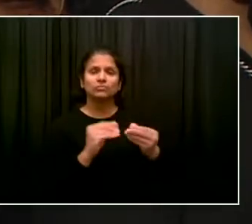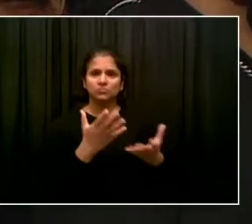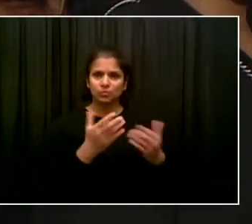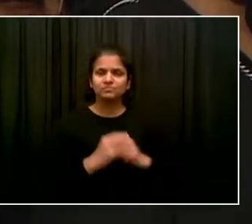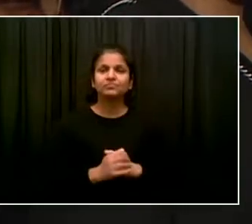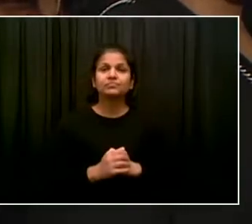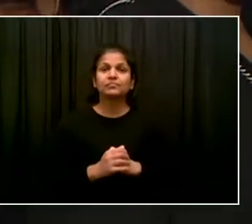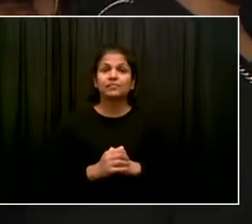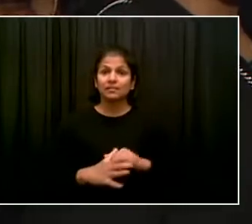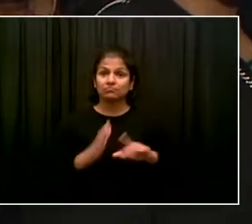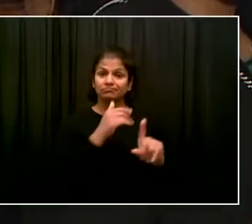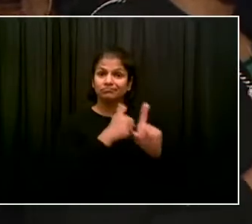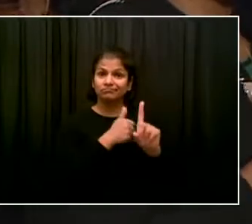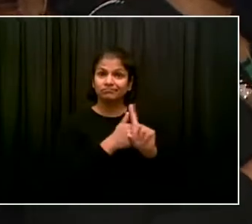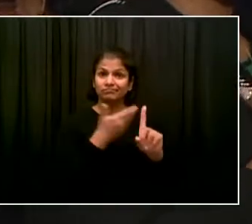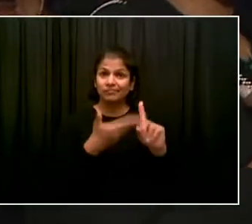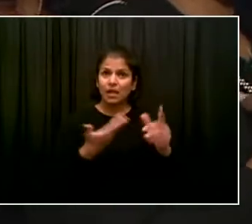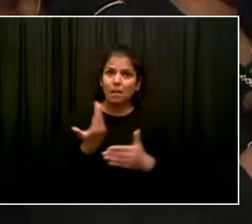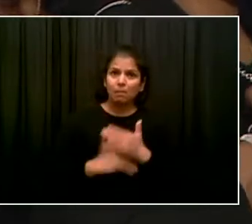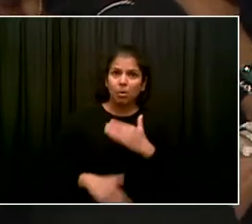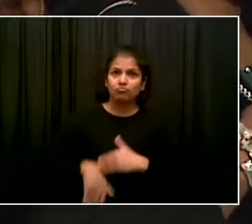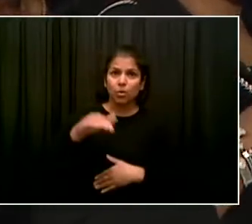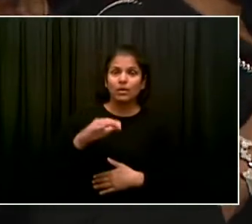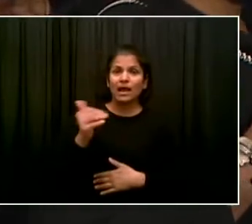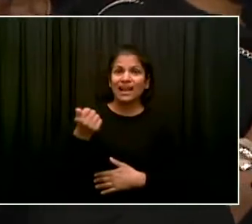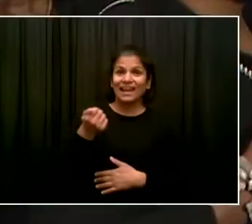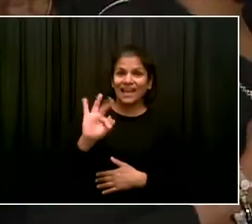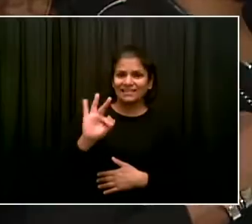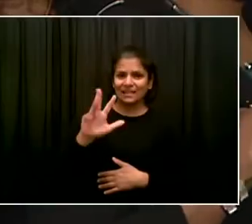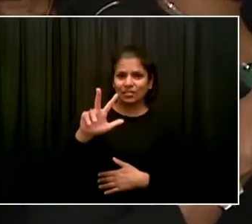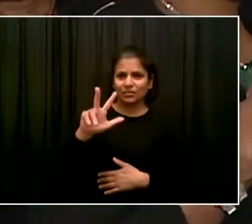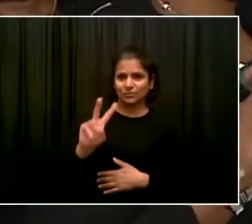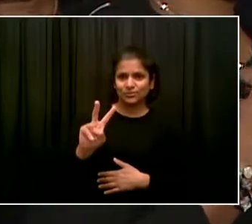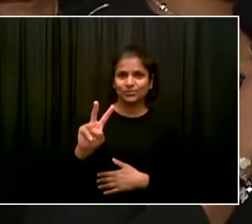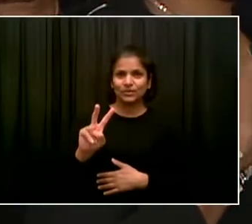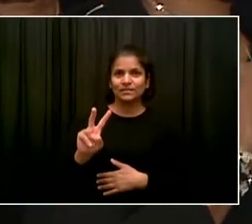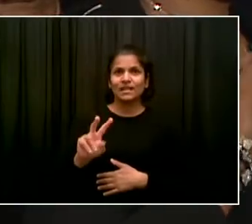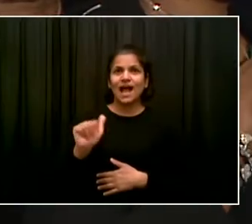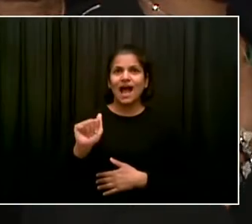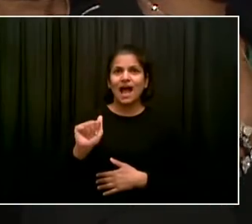HAZEL DUKES WAS BORN IN ALABAMA AND ALABAMA